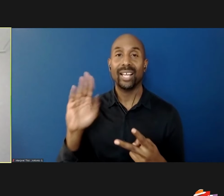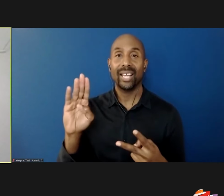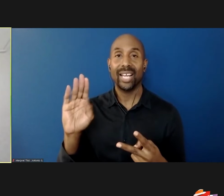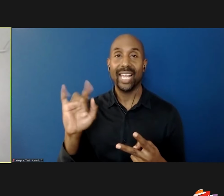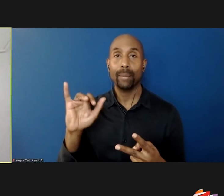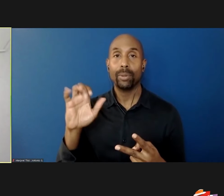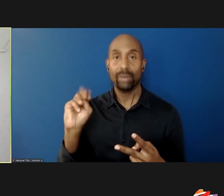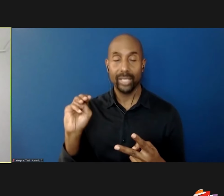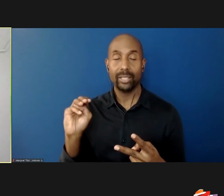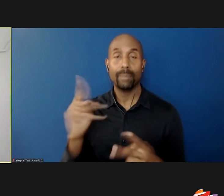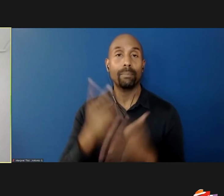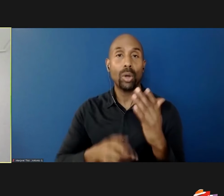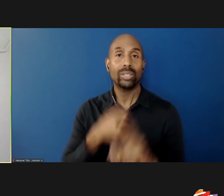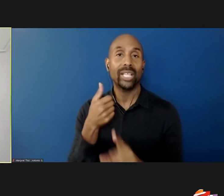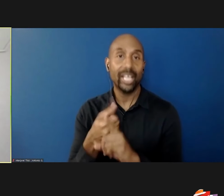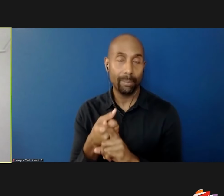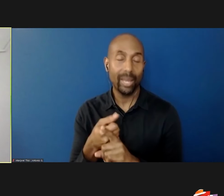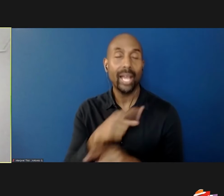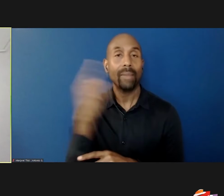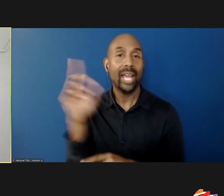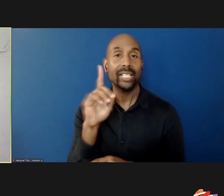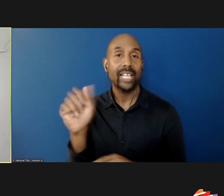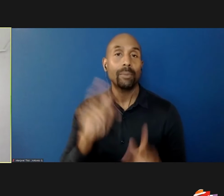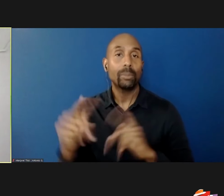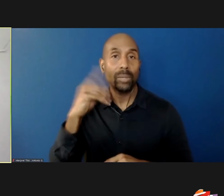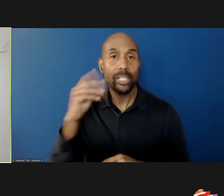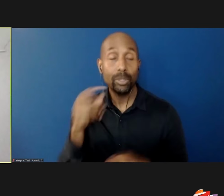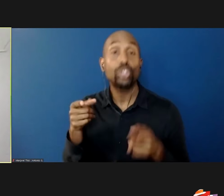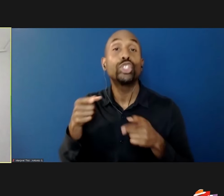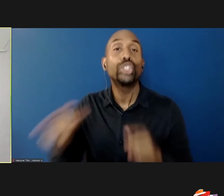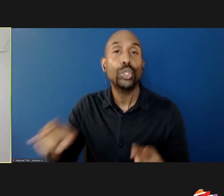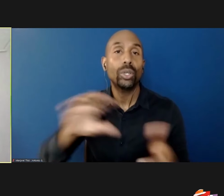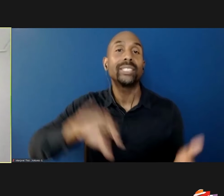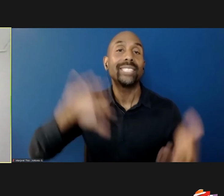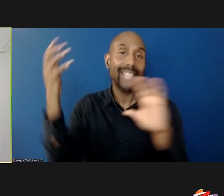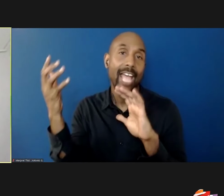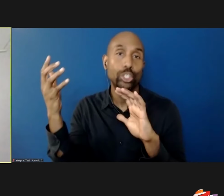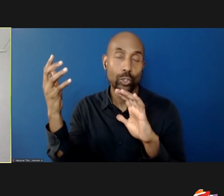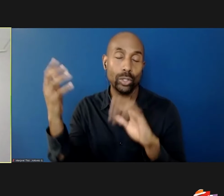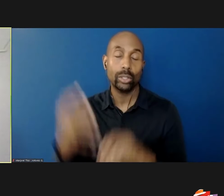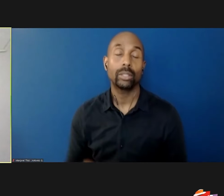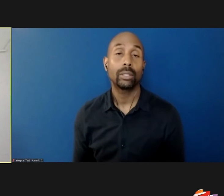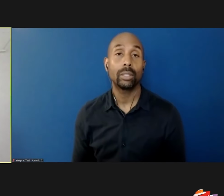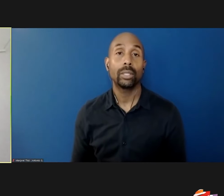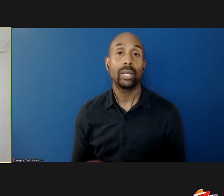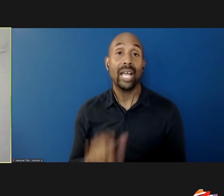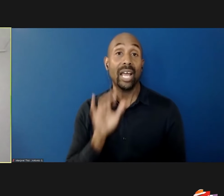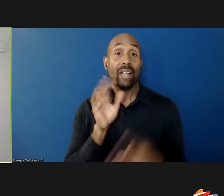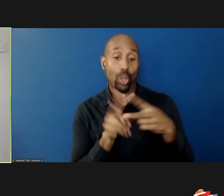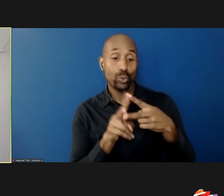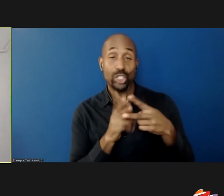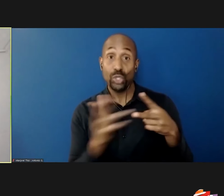during disasters and how it perpetuates the inequalities within these systems, so we,